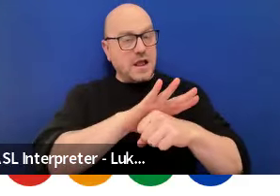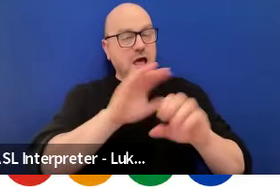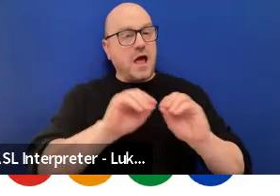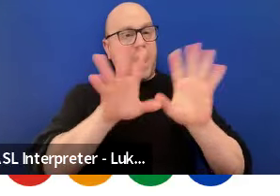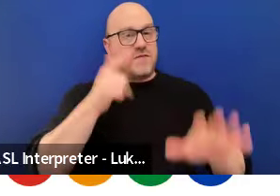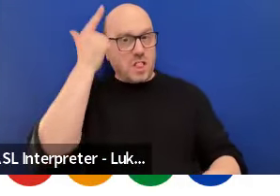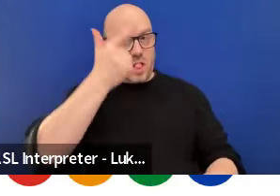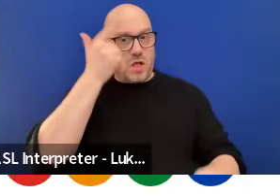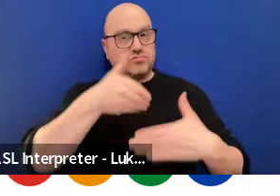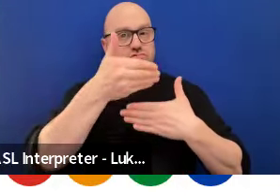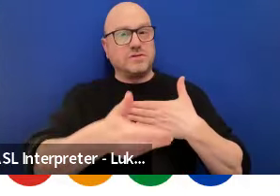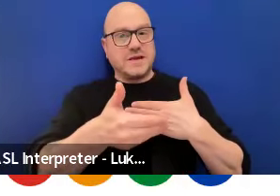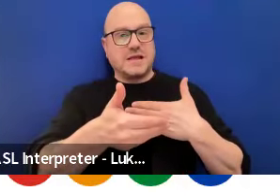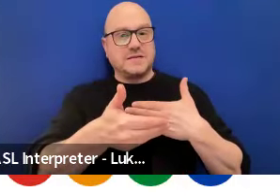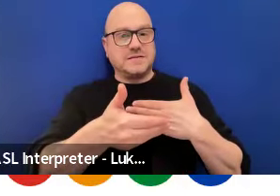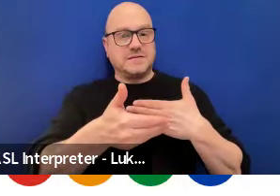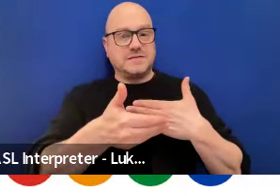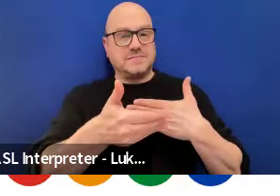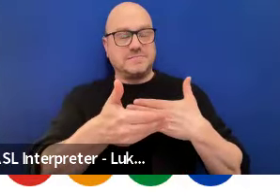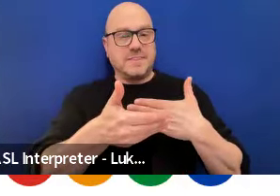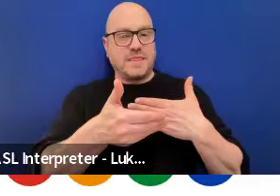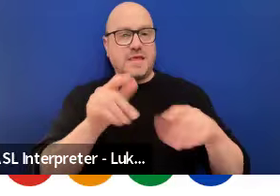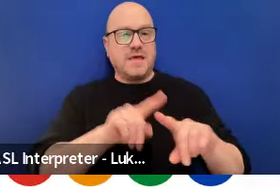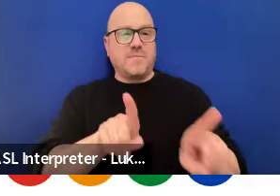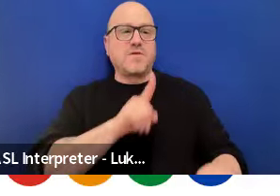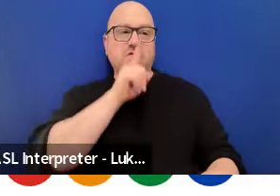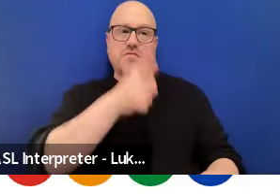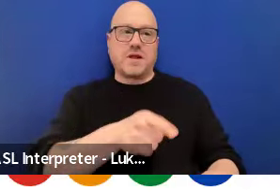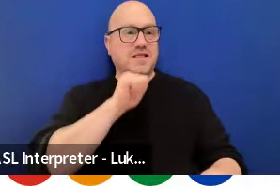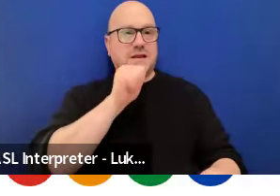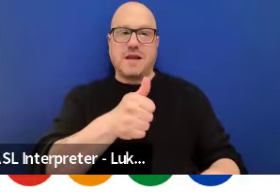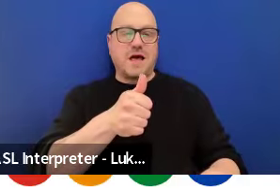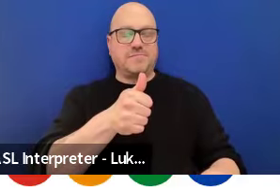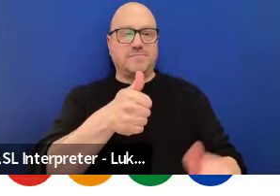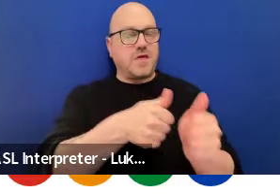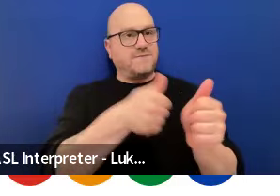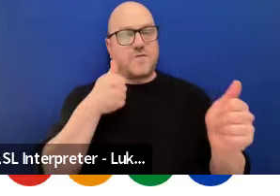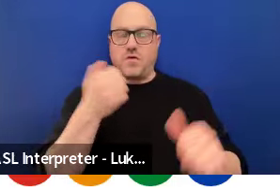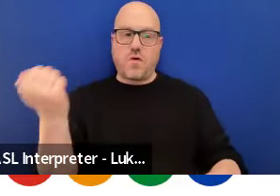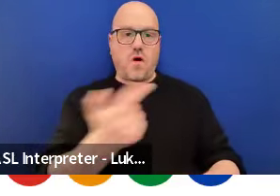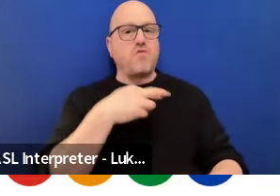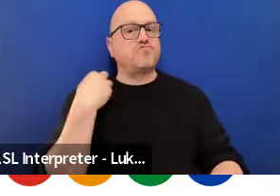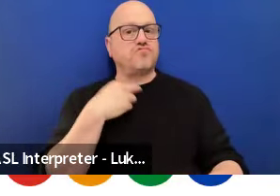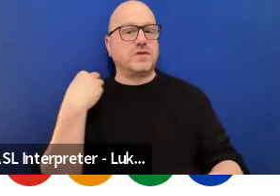THEM OR TO HELP THEM TO THE APPROPRIATE AREA WOULD BE A LOGICAL NEXT STEP. BUT THAT IS NOT GOING TO BE A